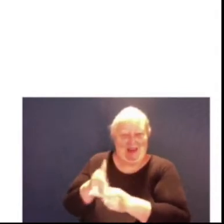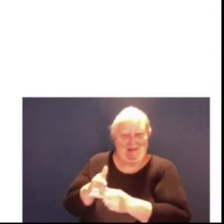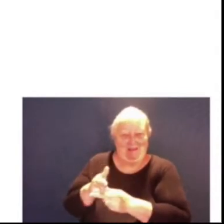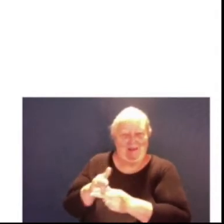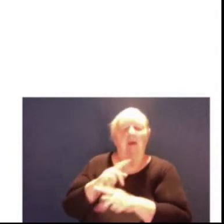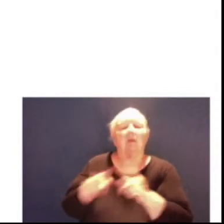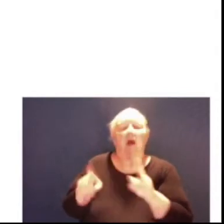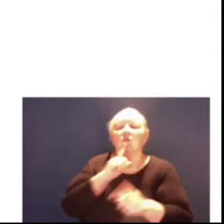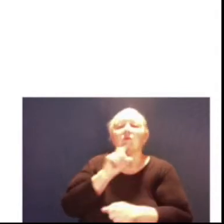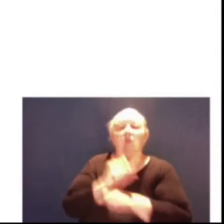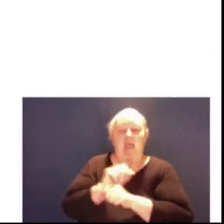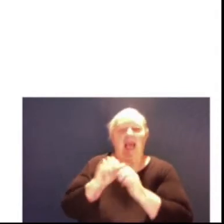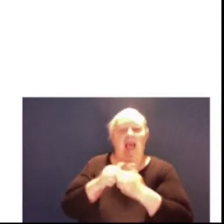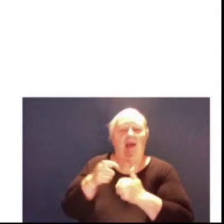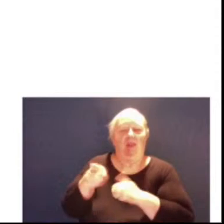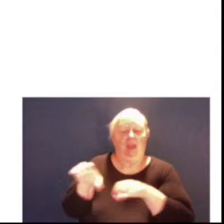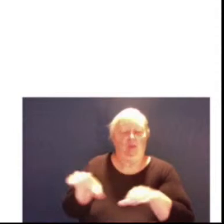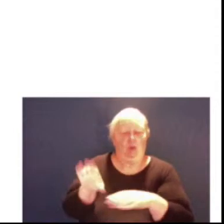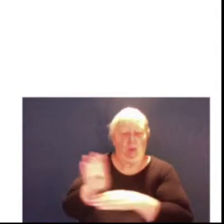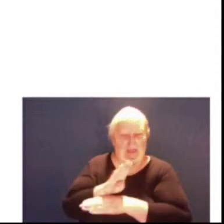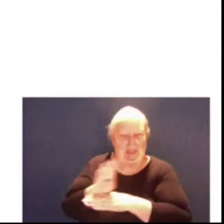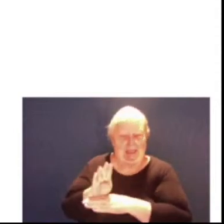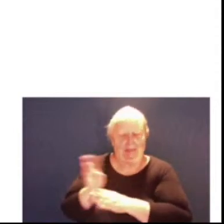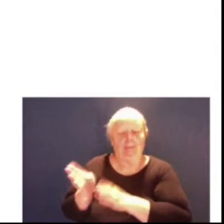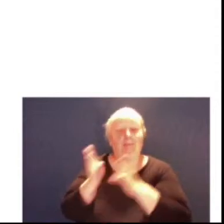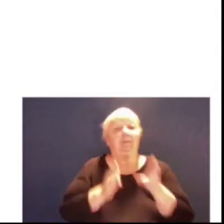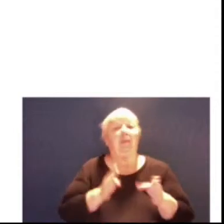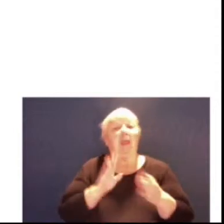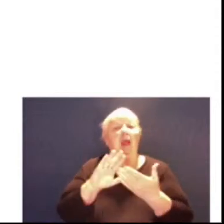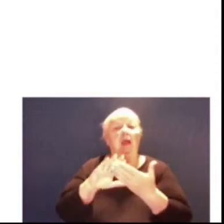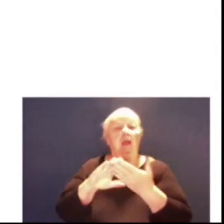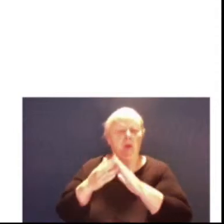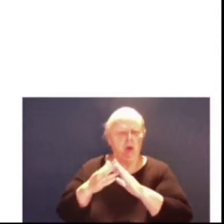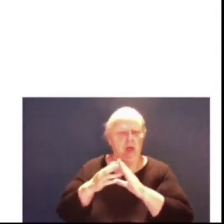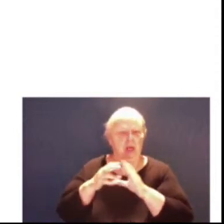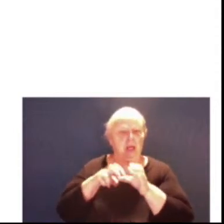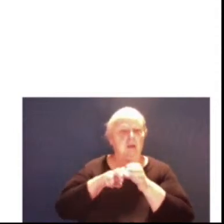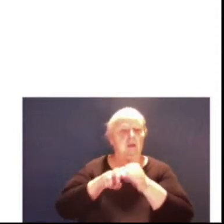Community Transit of Snohomish County providing public transportation alternatives